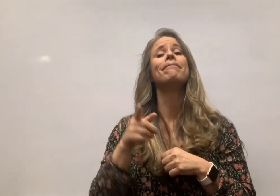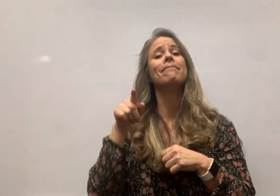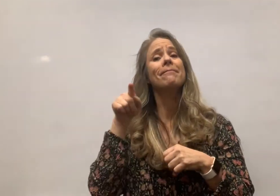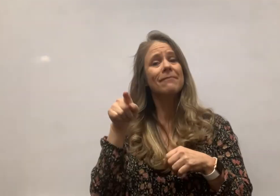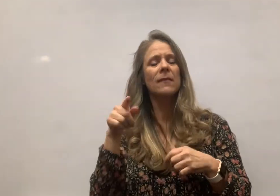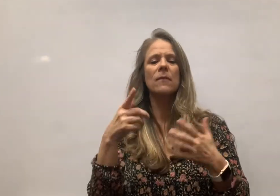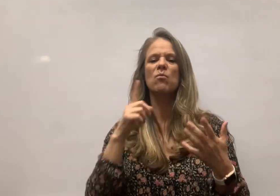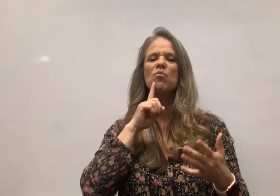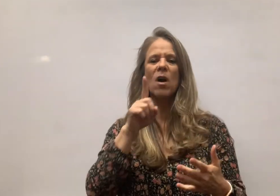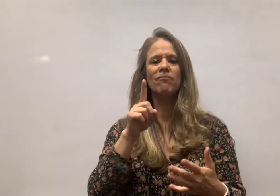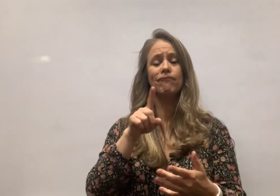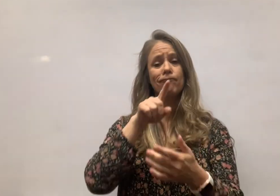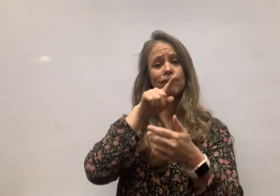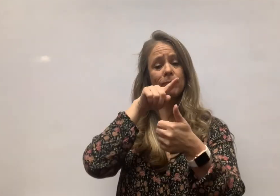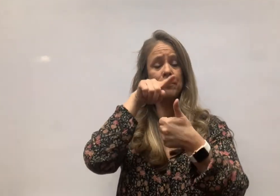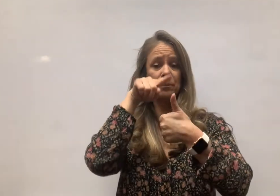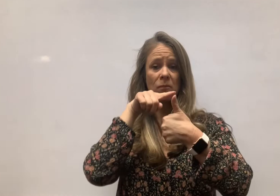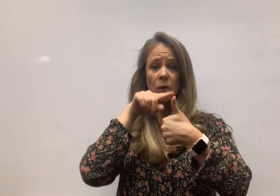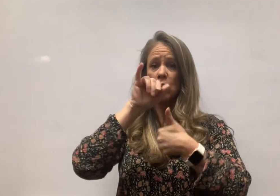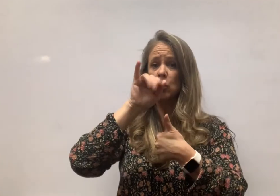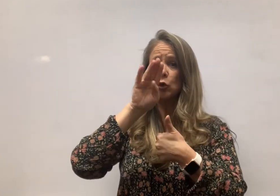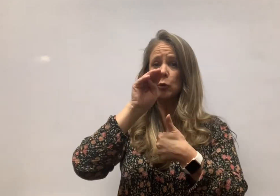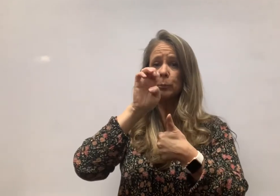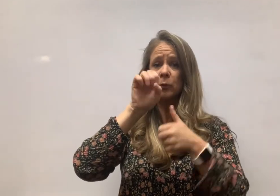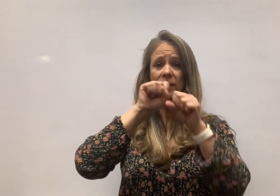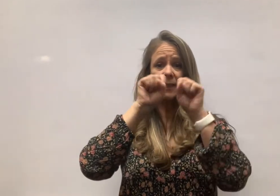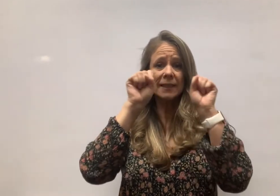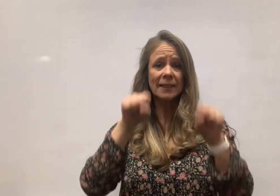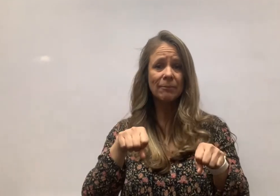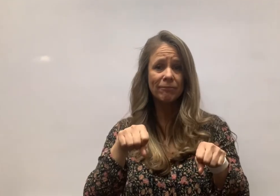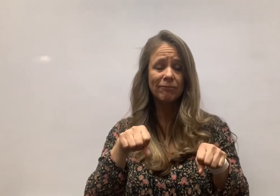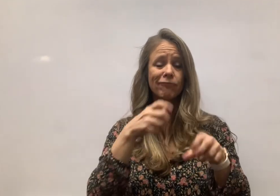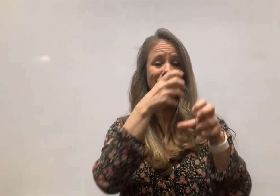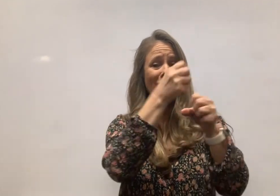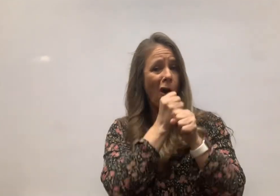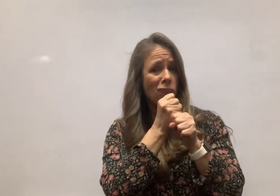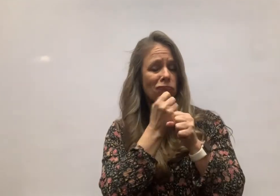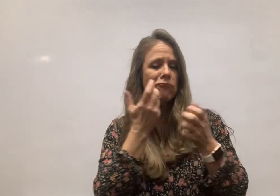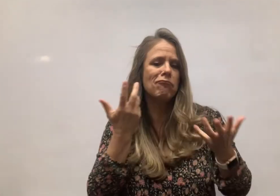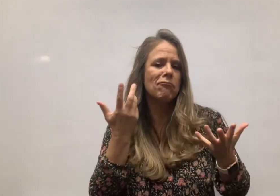It really comes with two things-immune system